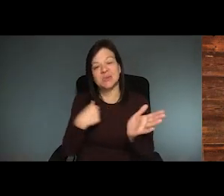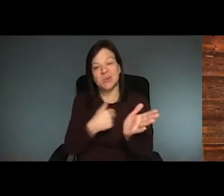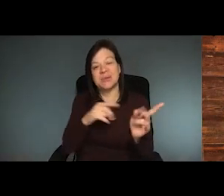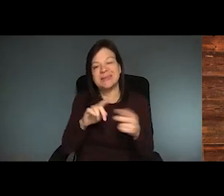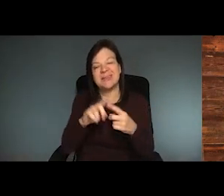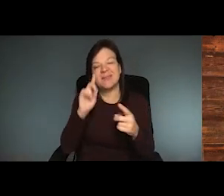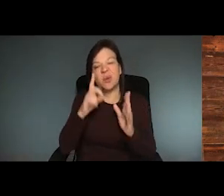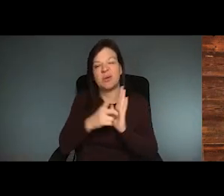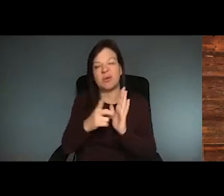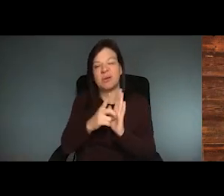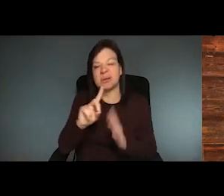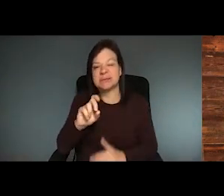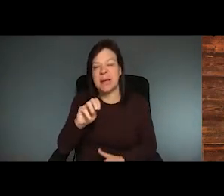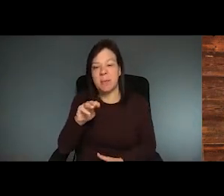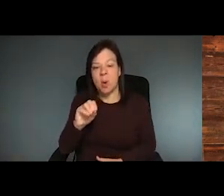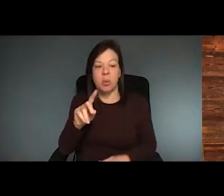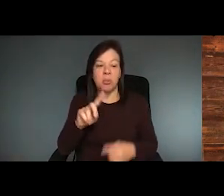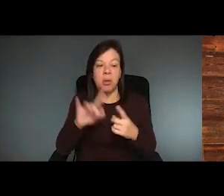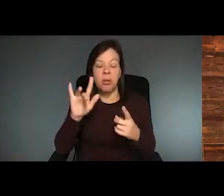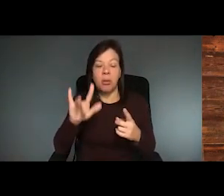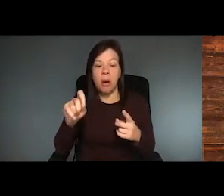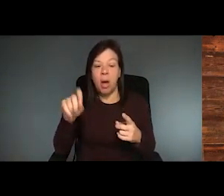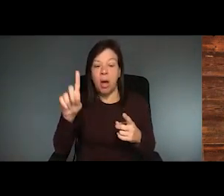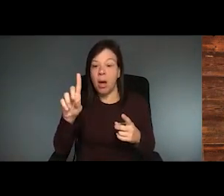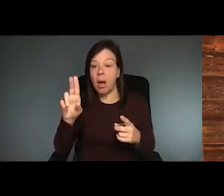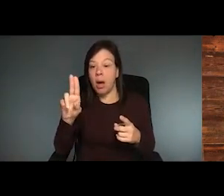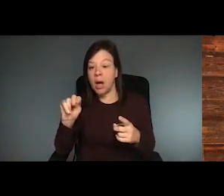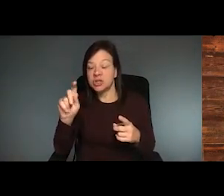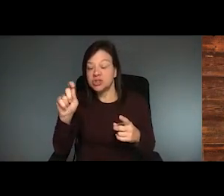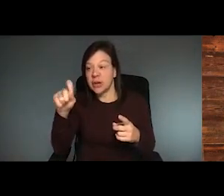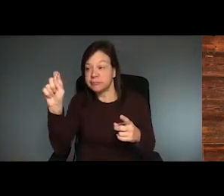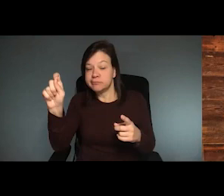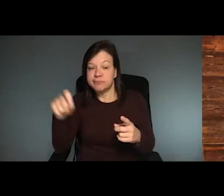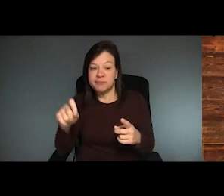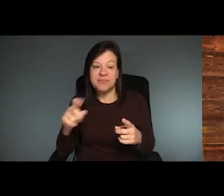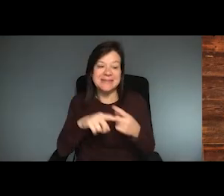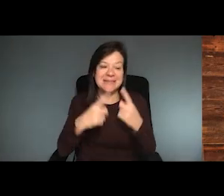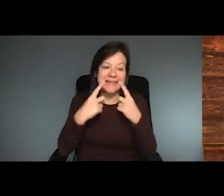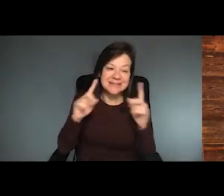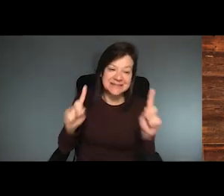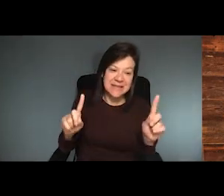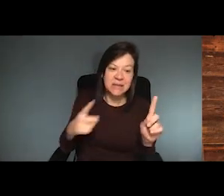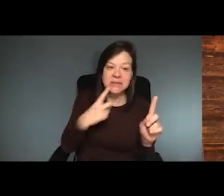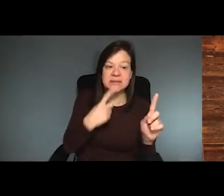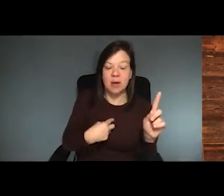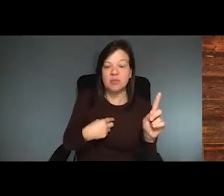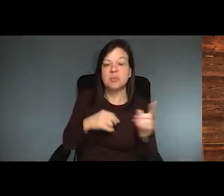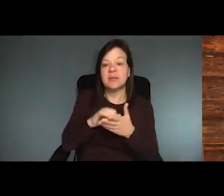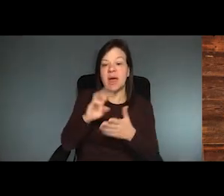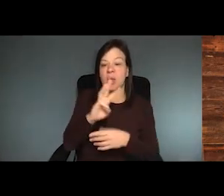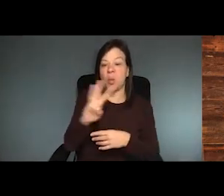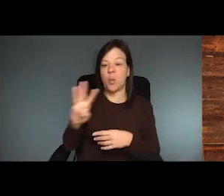DEMO HERE, BUT YOU CAN SEE IF I UNCHECK AND RECHECK IT I GET A SUCCESS MESSAGE TELLING ME THAT THE WEBSITE